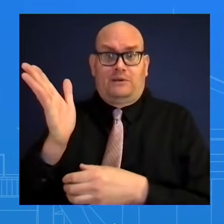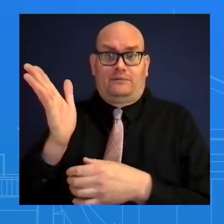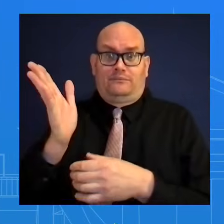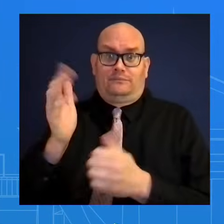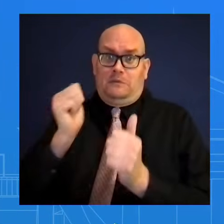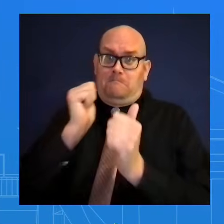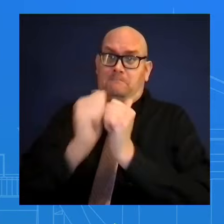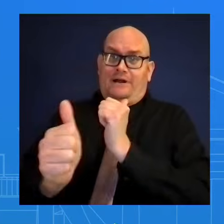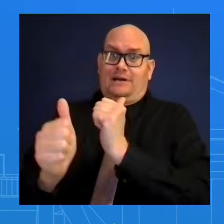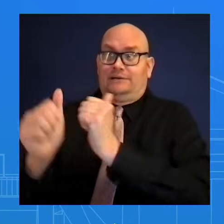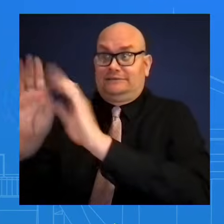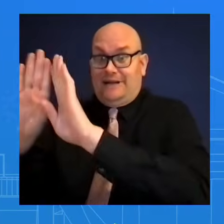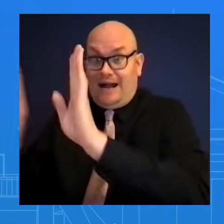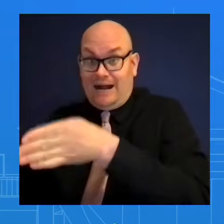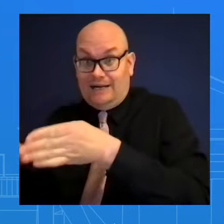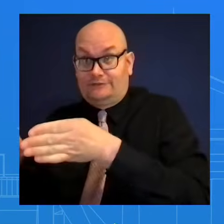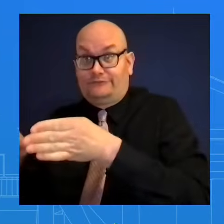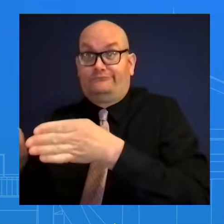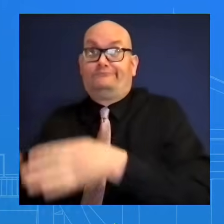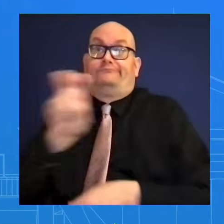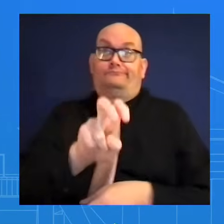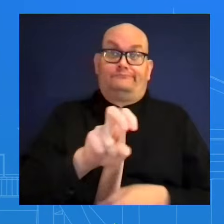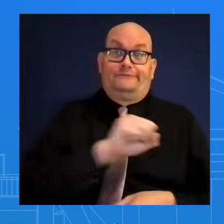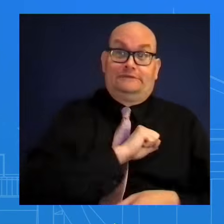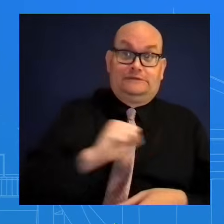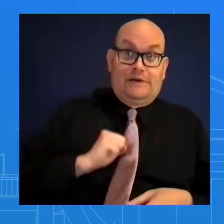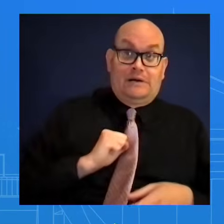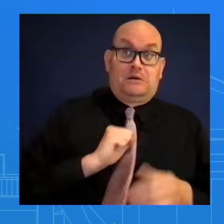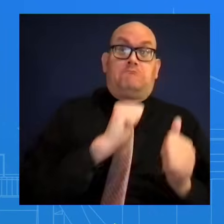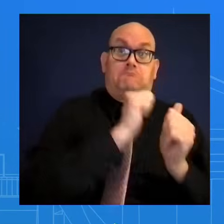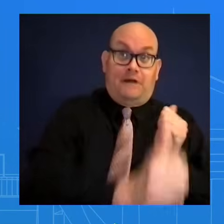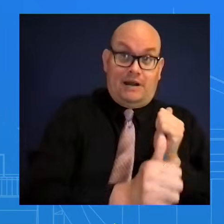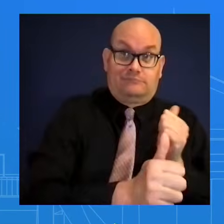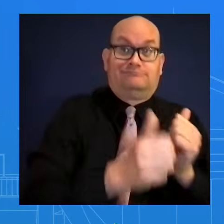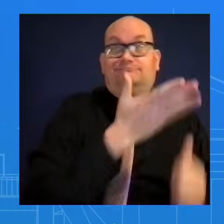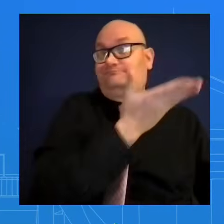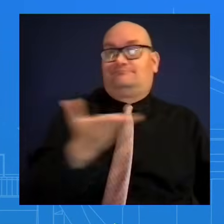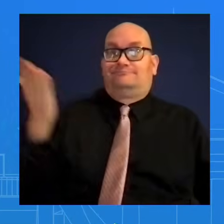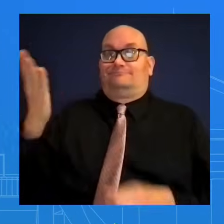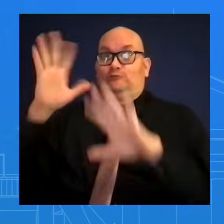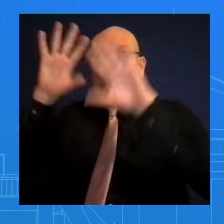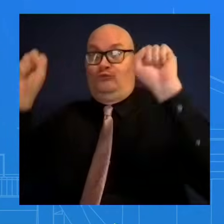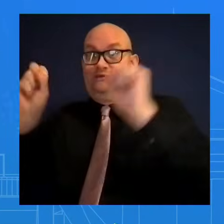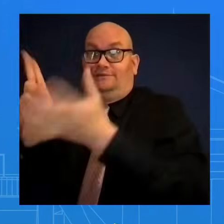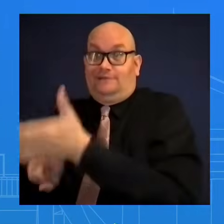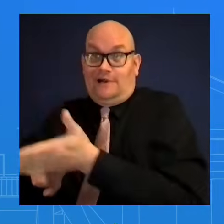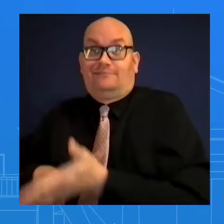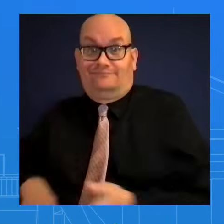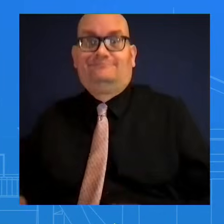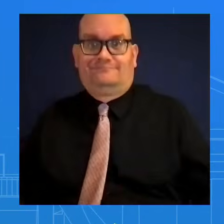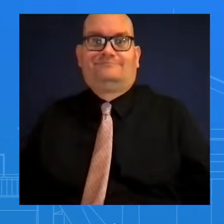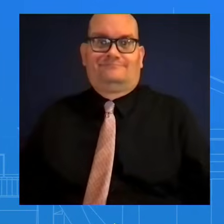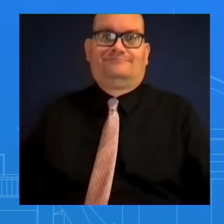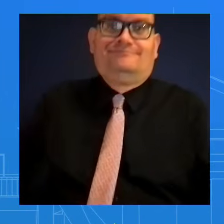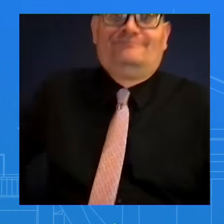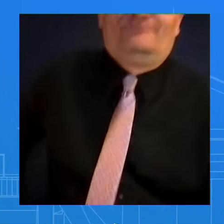it's going to be at his desk before June 5th, and he'll get to sign it on behalf of the American people. Because this is incredibly important to make sure